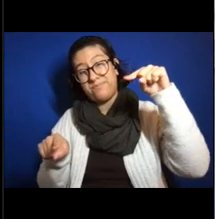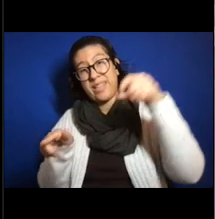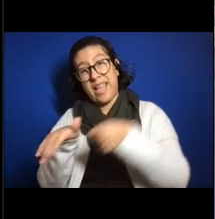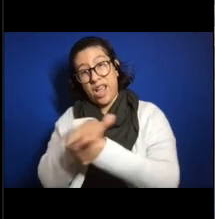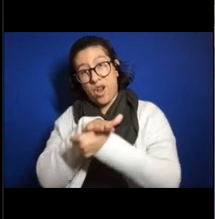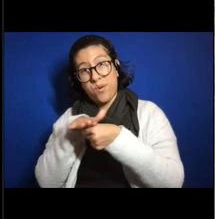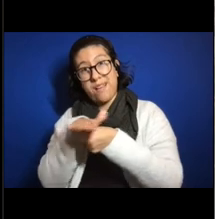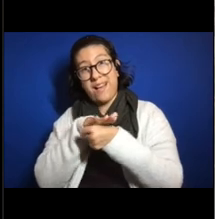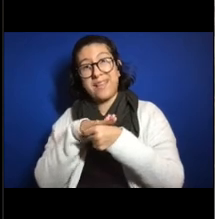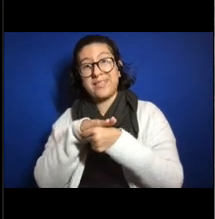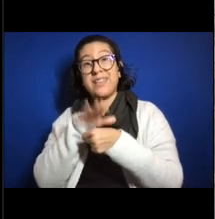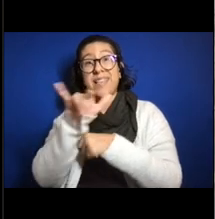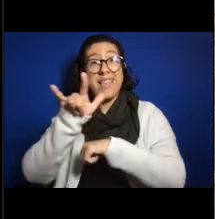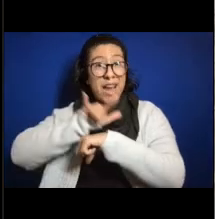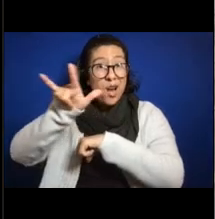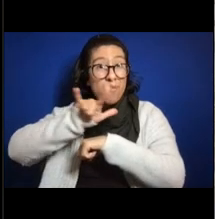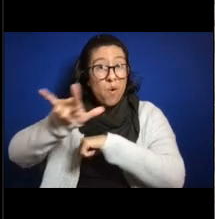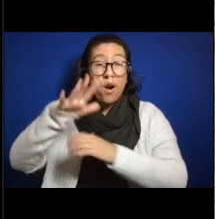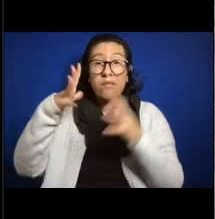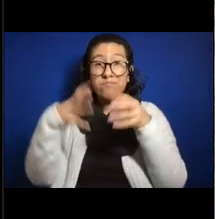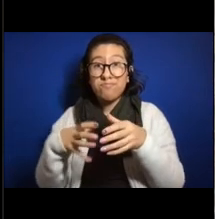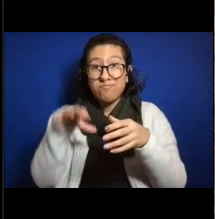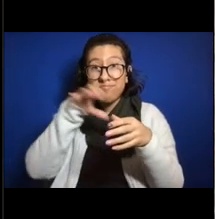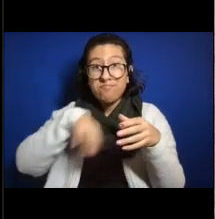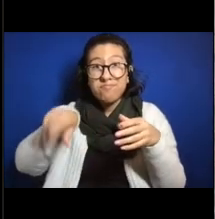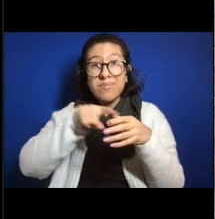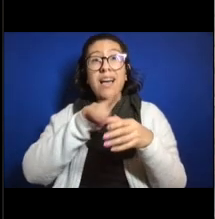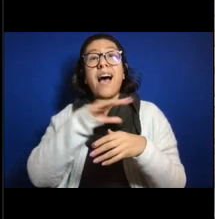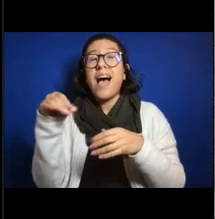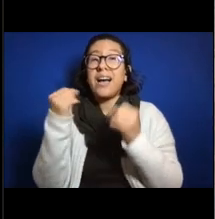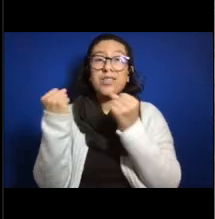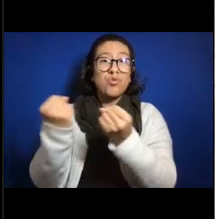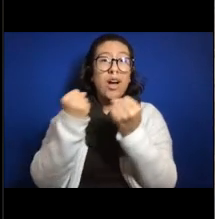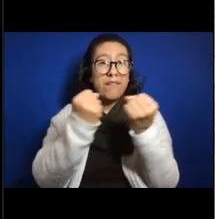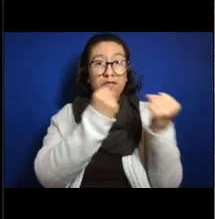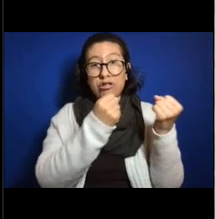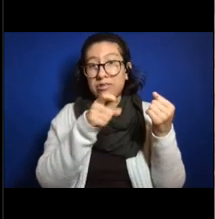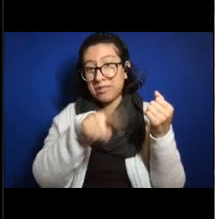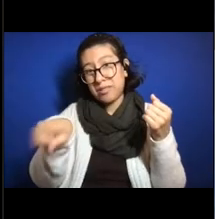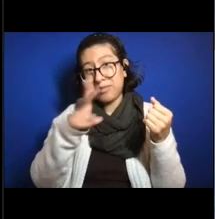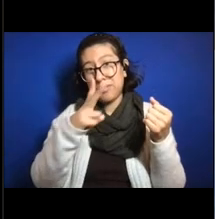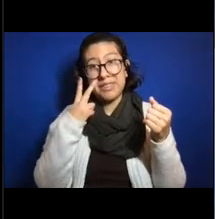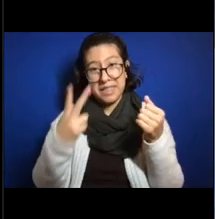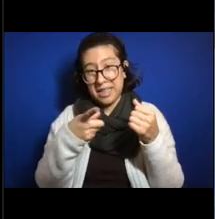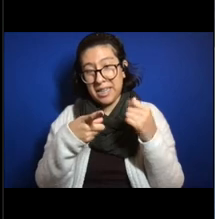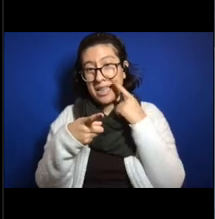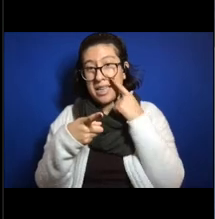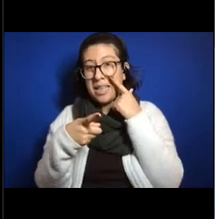the airport is located in Waikiki, the drivers or the state economy and these soft defense systems such